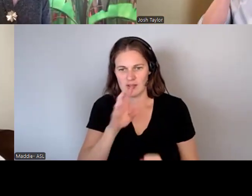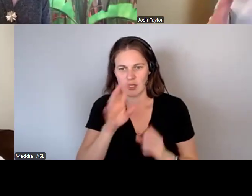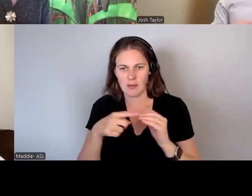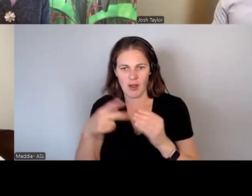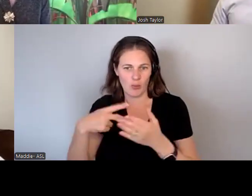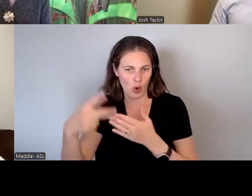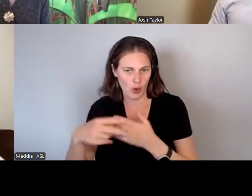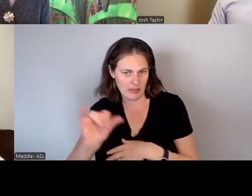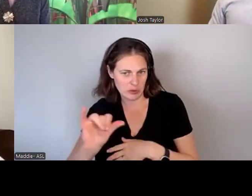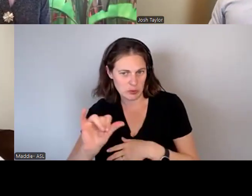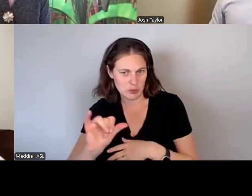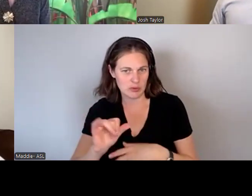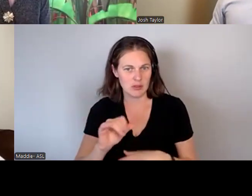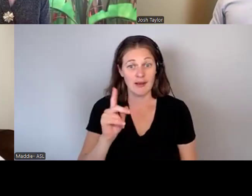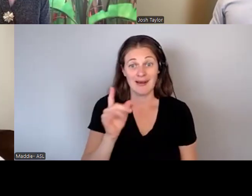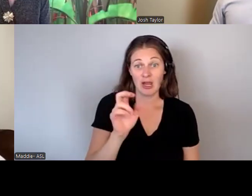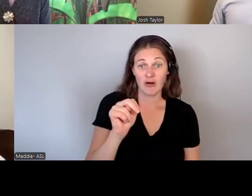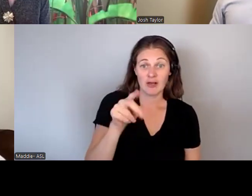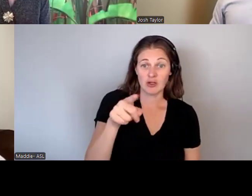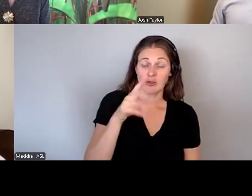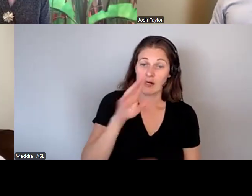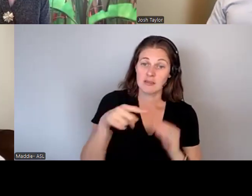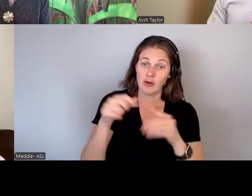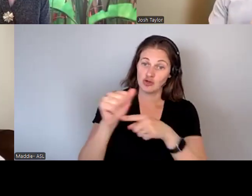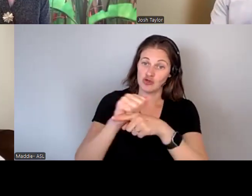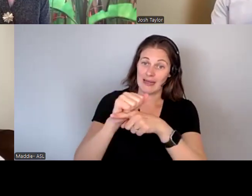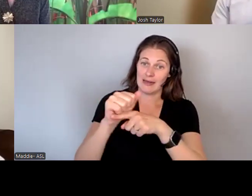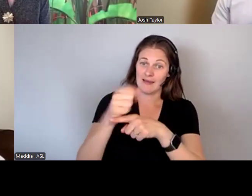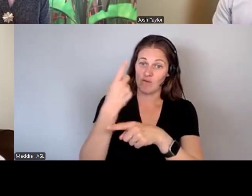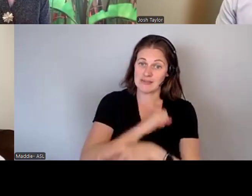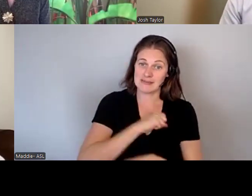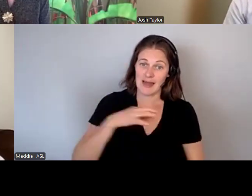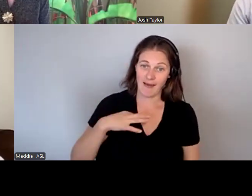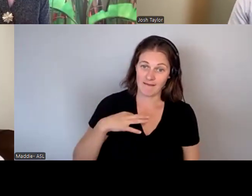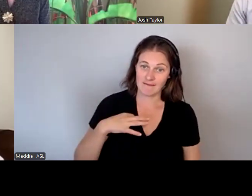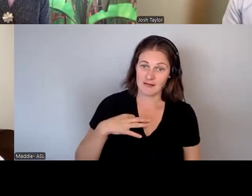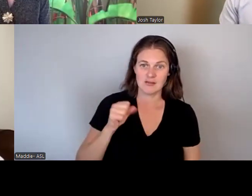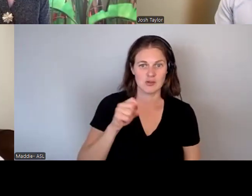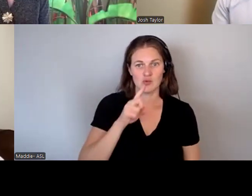And then also, Karen, I know you mentioned training for staff and things too. So I'd love to hear from all of you